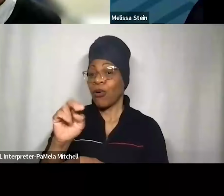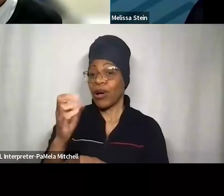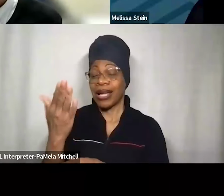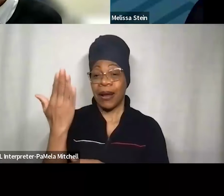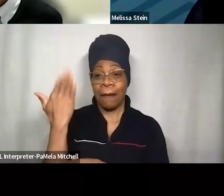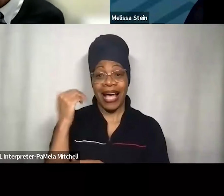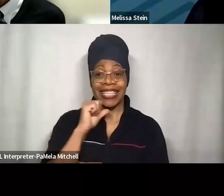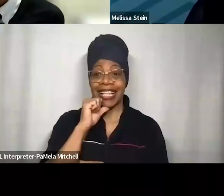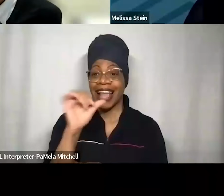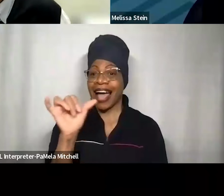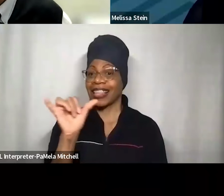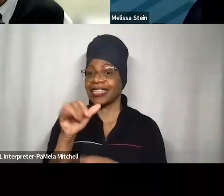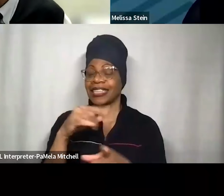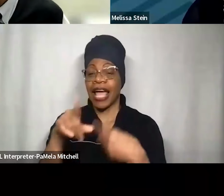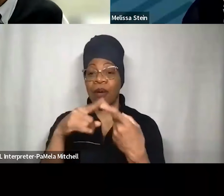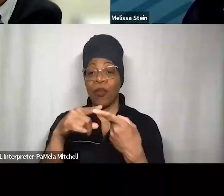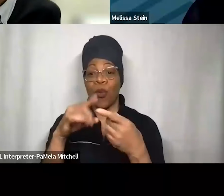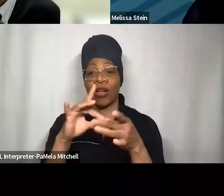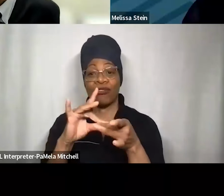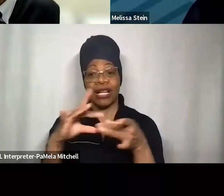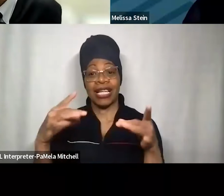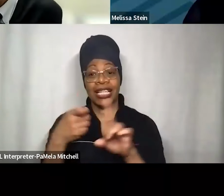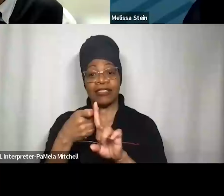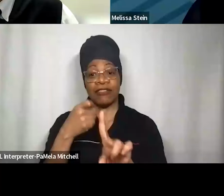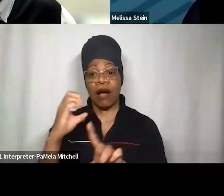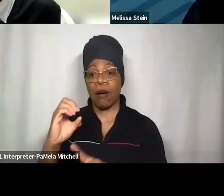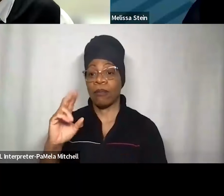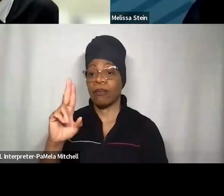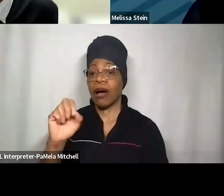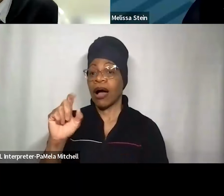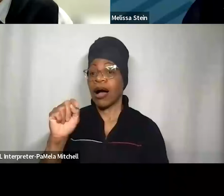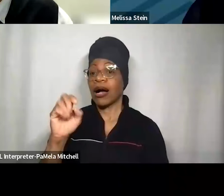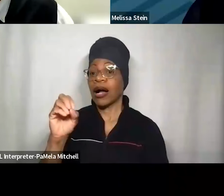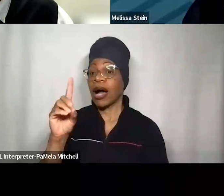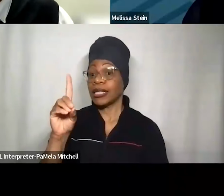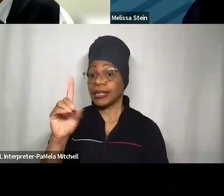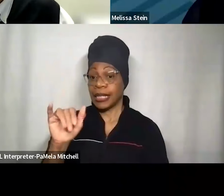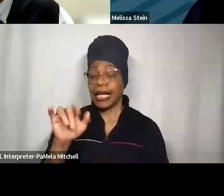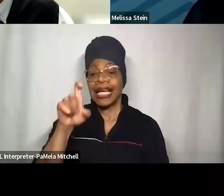when they're released from custody. So there needs to be kind of a education process.